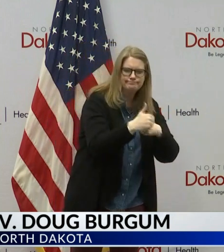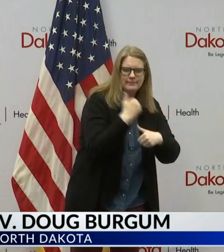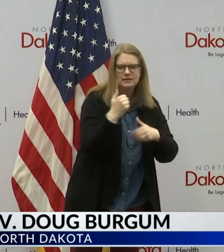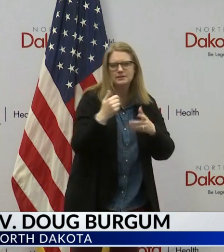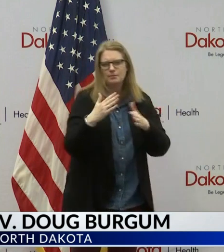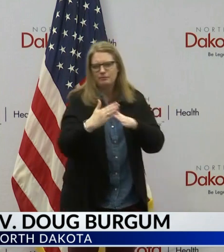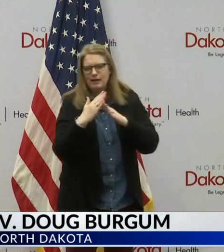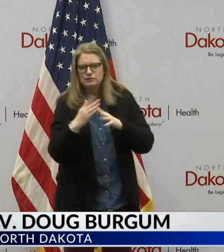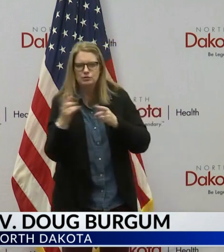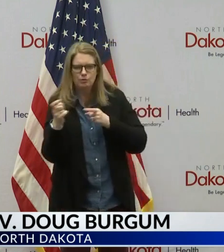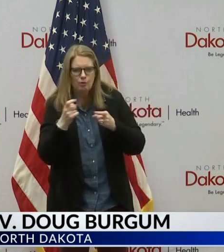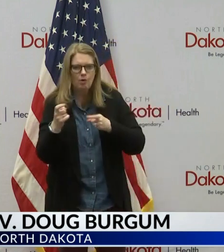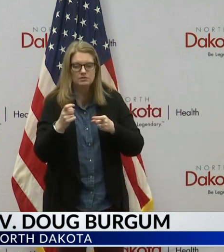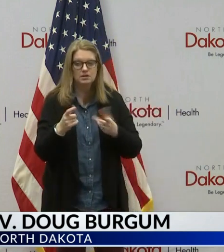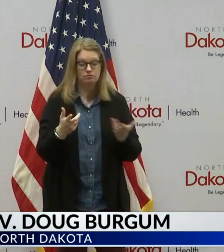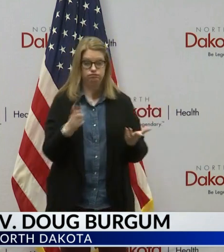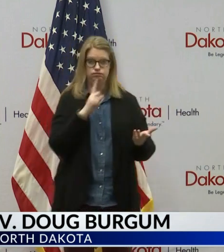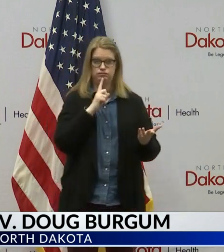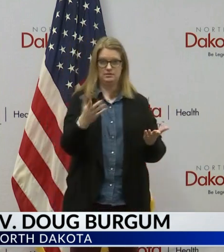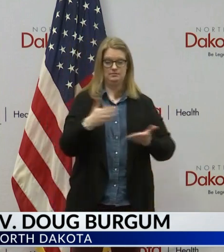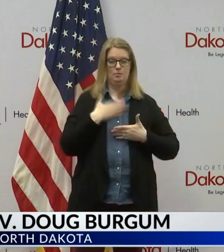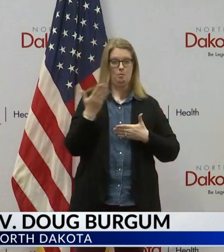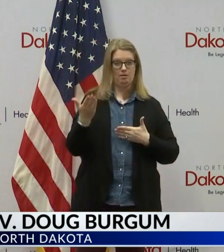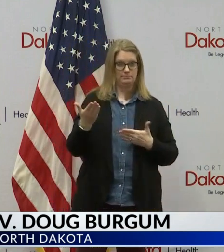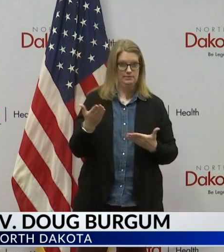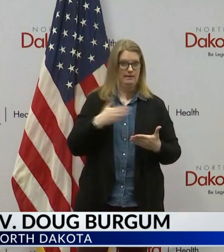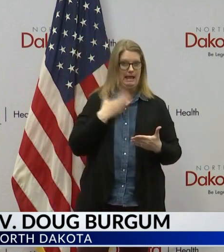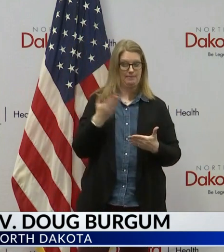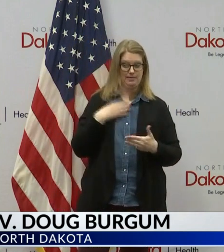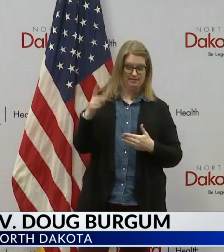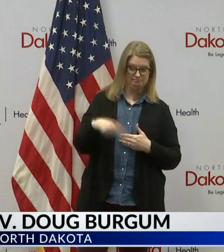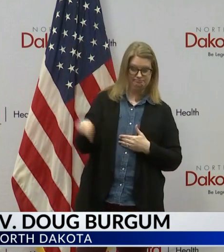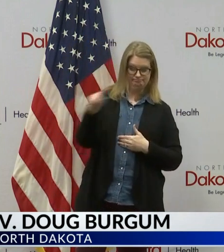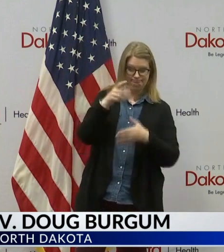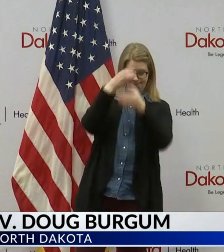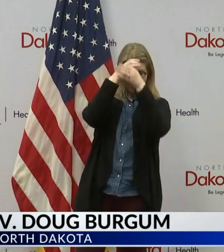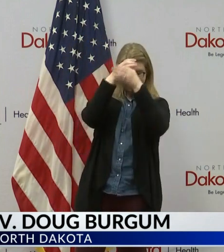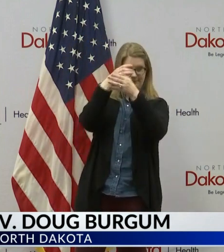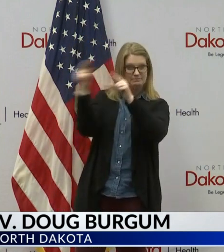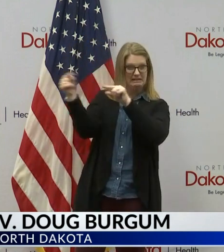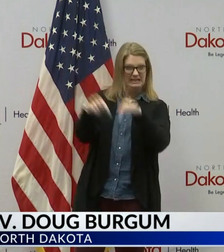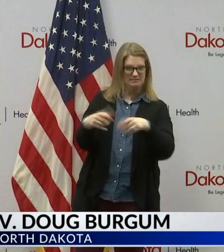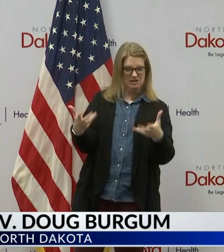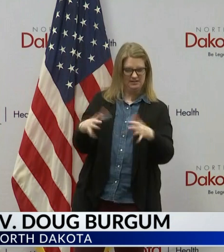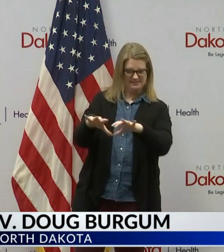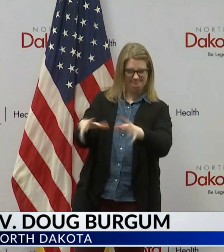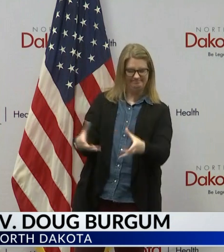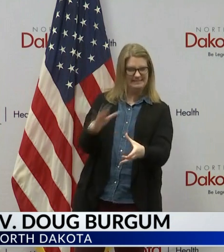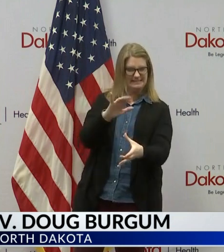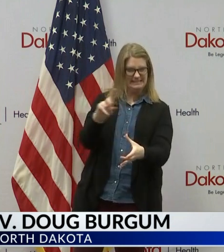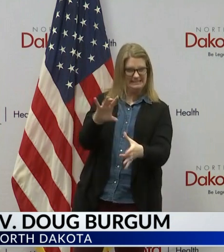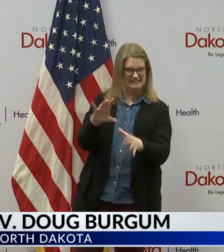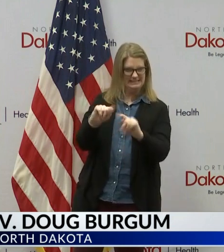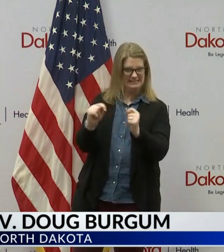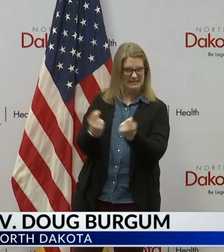AND CONTACT TRACING, COMMUNITY MITIGATION AND INFECTION PREVENTION AND CONTROL, SO, AGAIN, WE WELCOME THEM AND GREAT TO HAVE EXPERTS THAT ARE